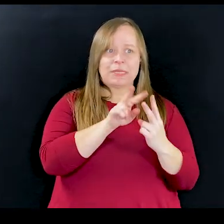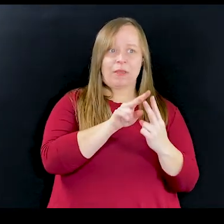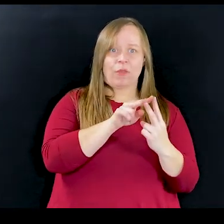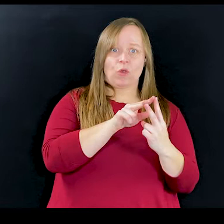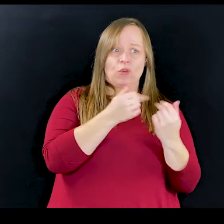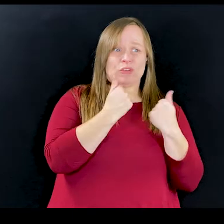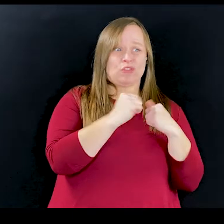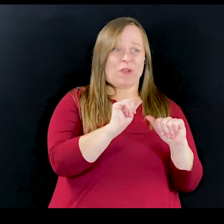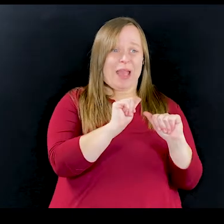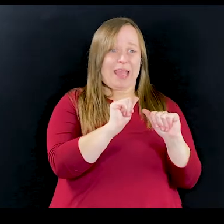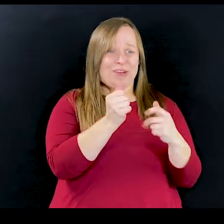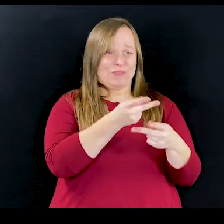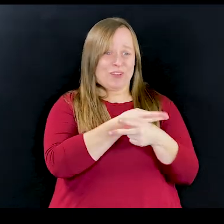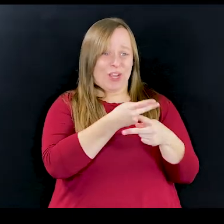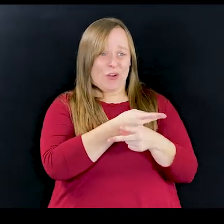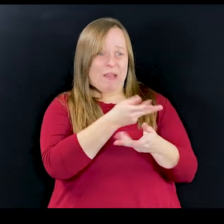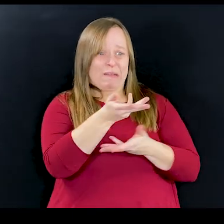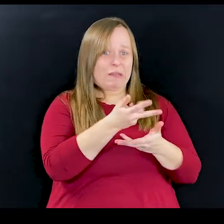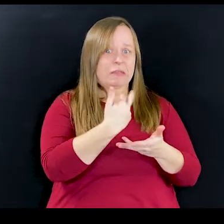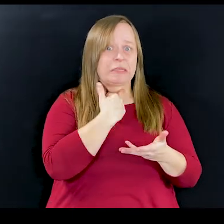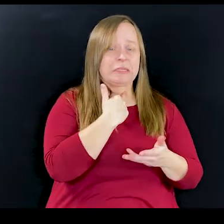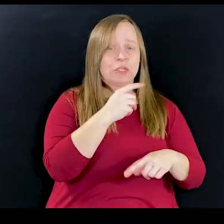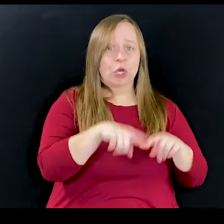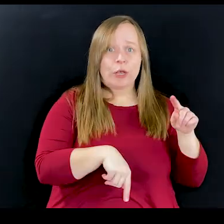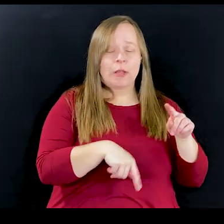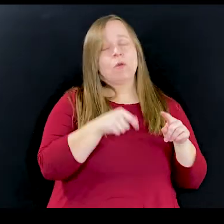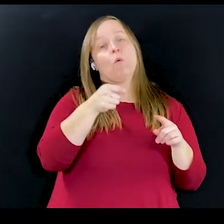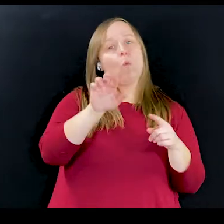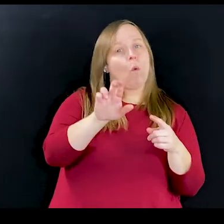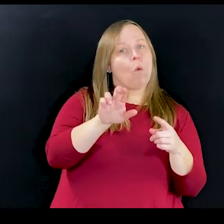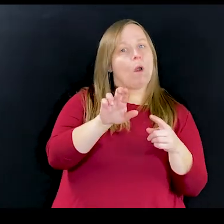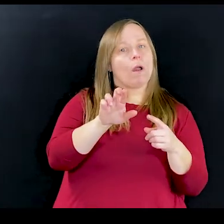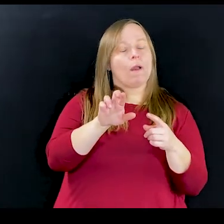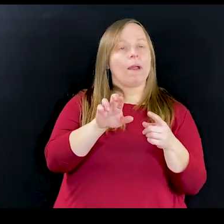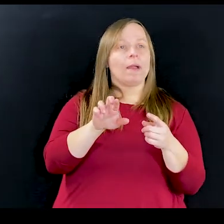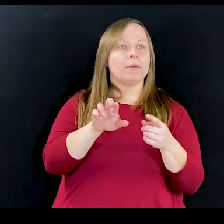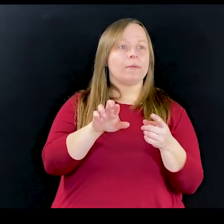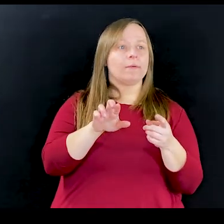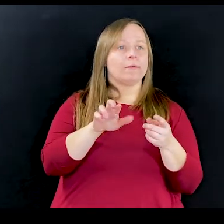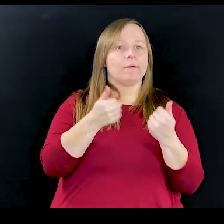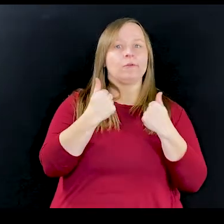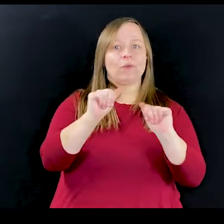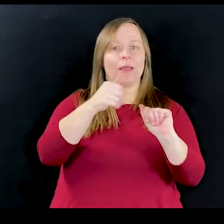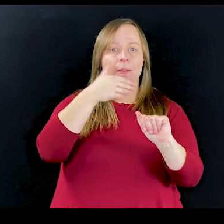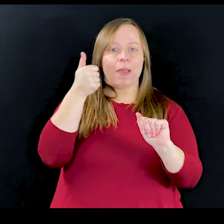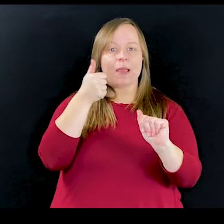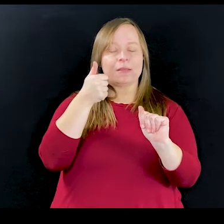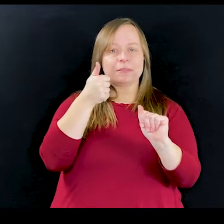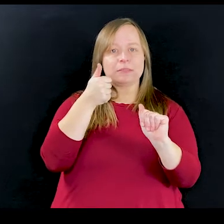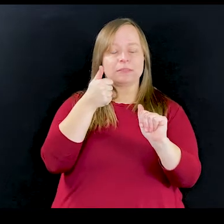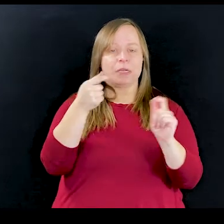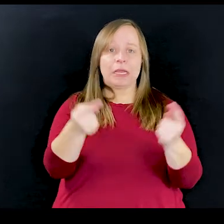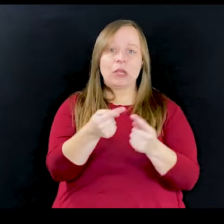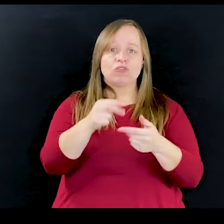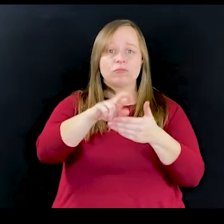either tried to navigate but couldn't, or they tried their best and were injured,